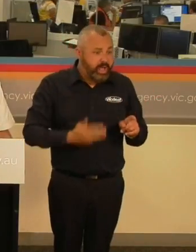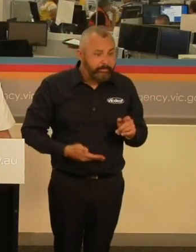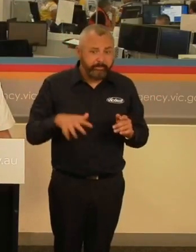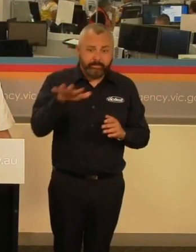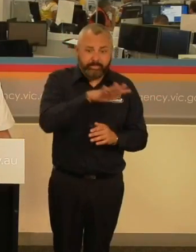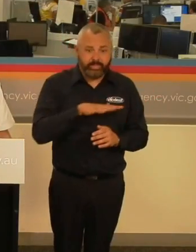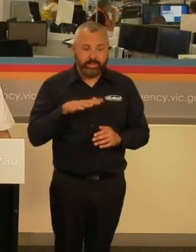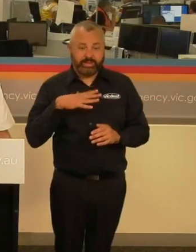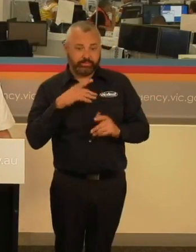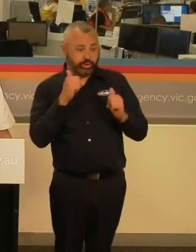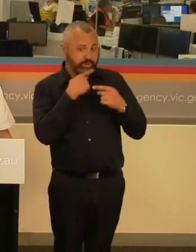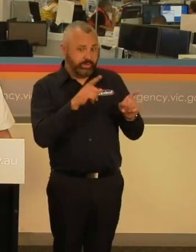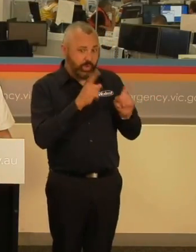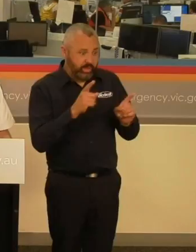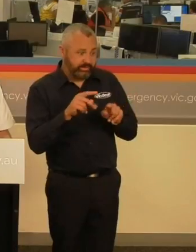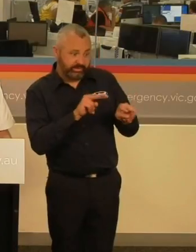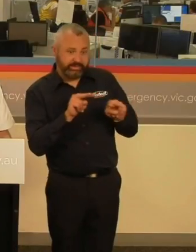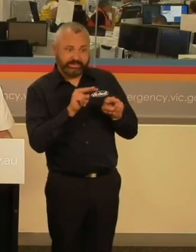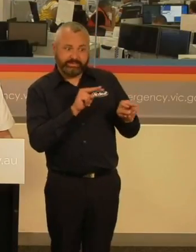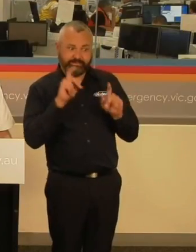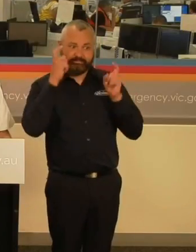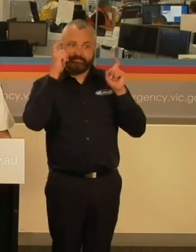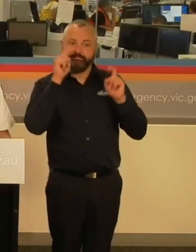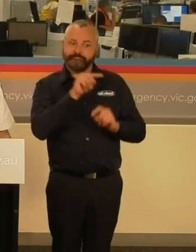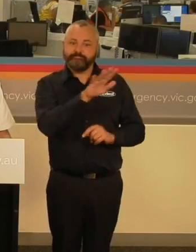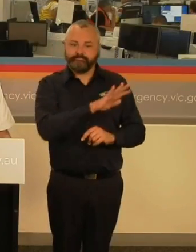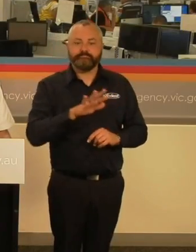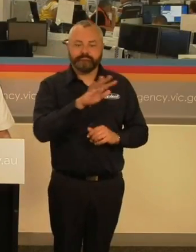a fire in their environment they believe the fire controllers believe they will